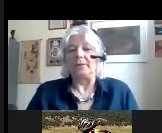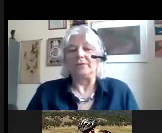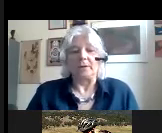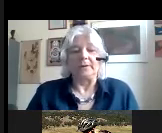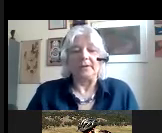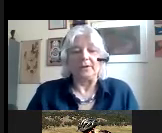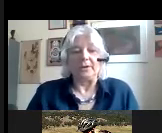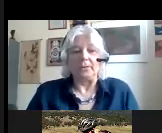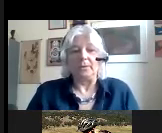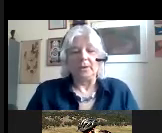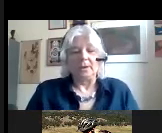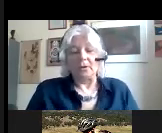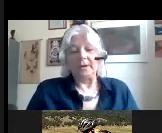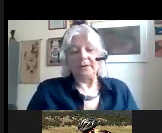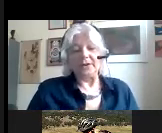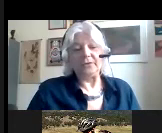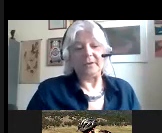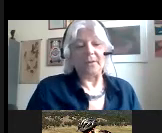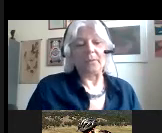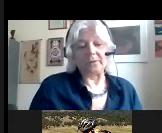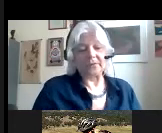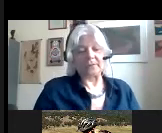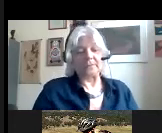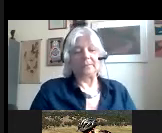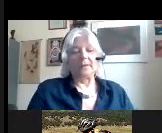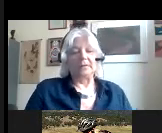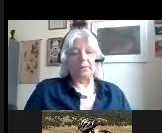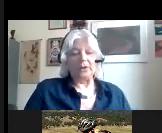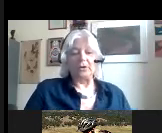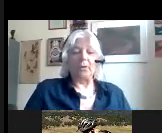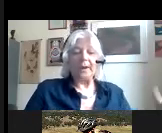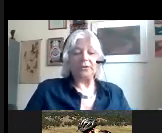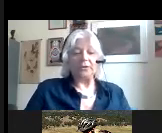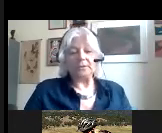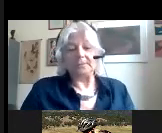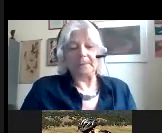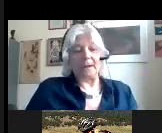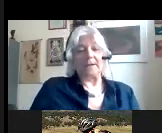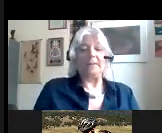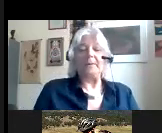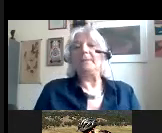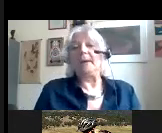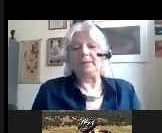are going to continue to get worse. When you look at wages, keeping in mind that that